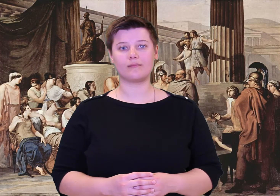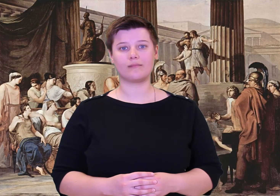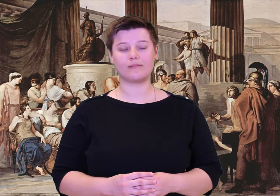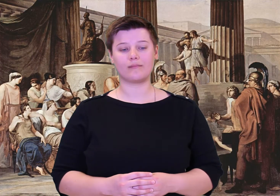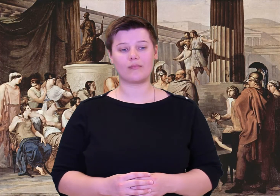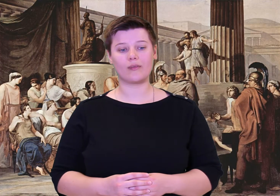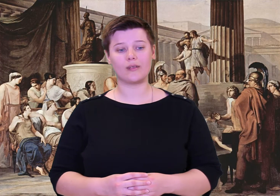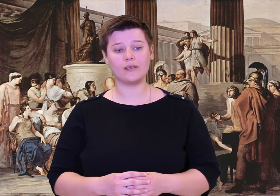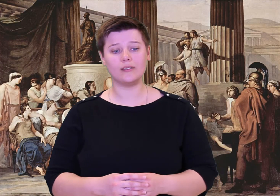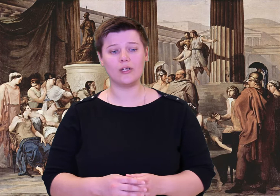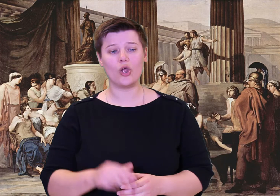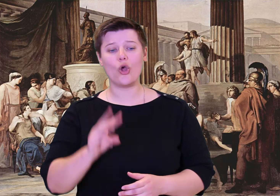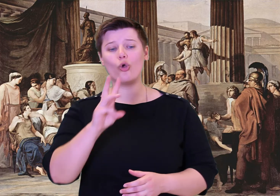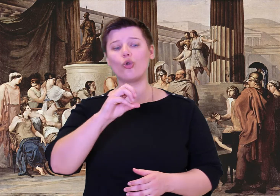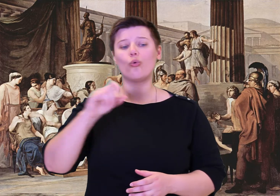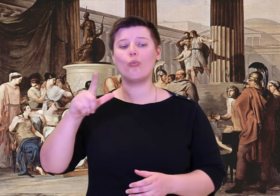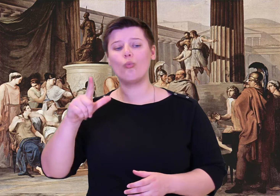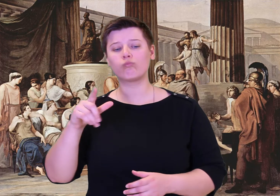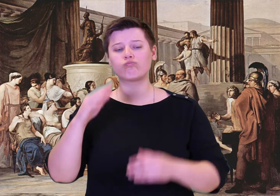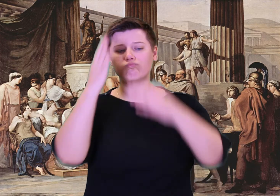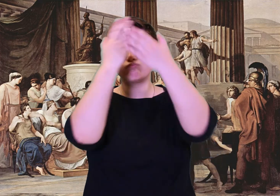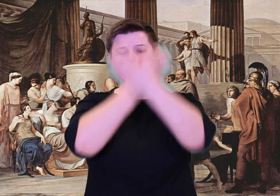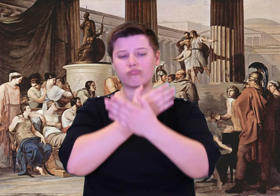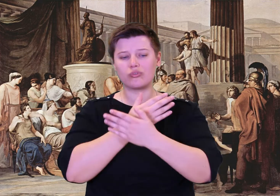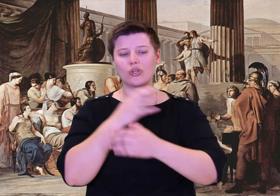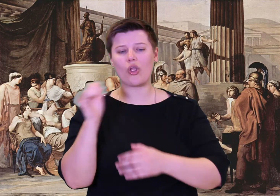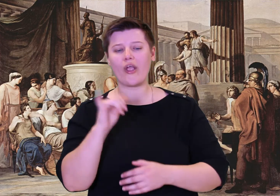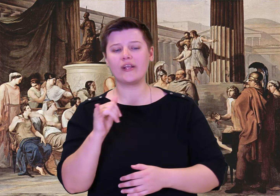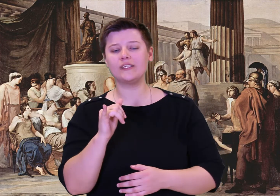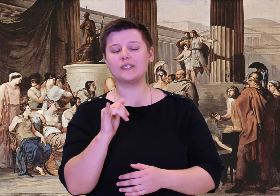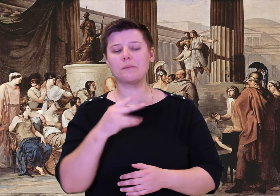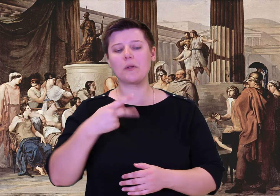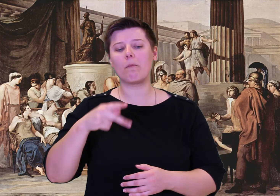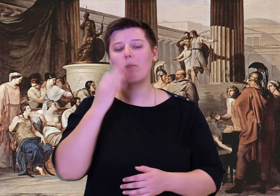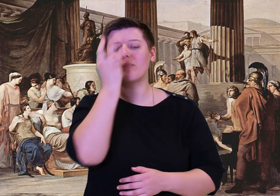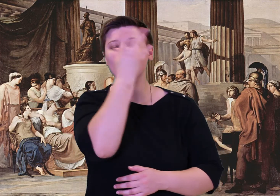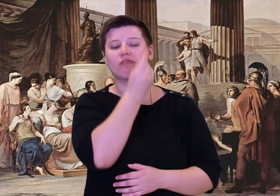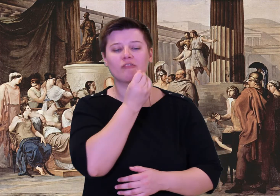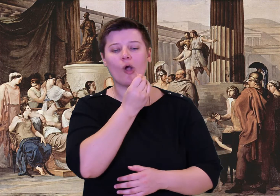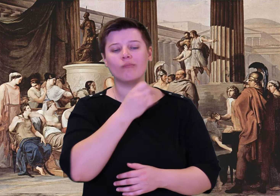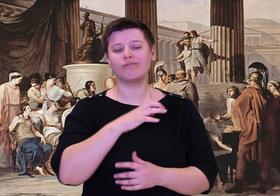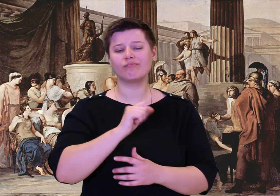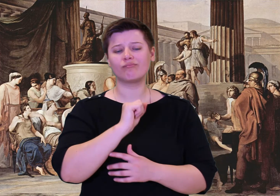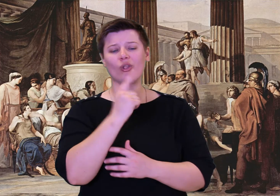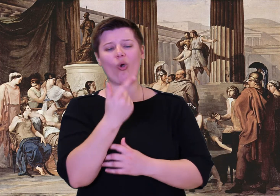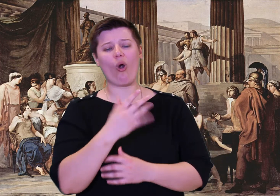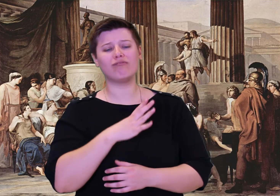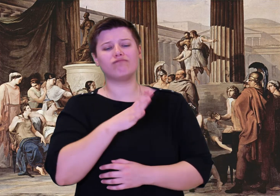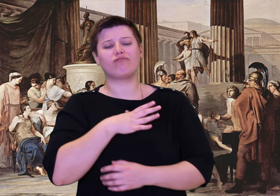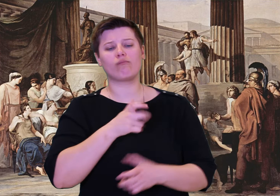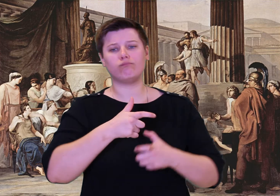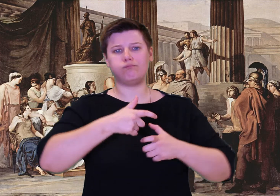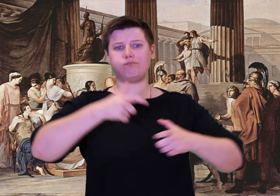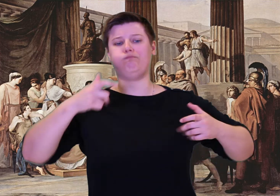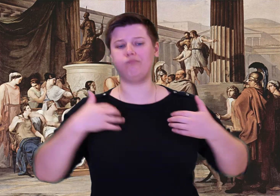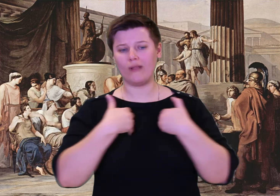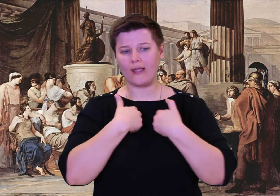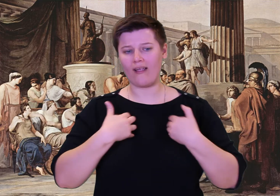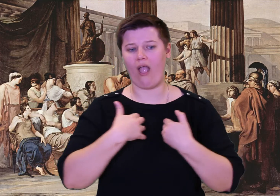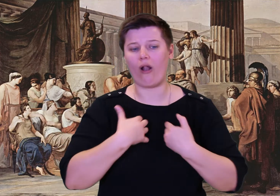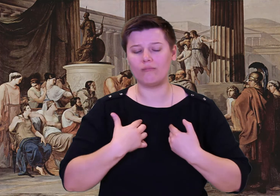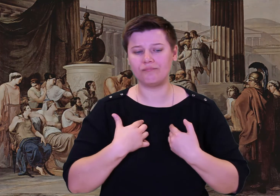So silently I tied them with the rope used by the giant Cyclops as a bed.